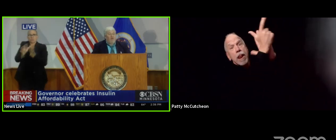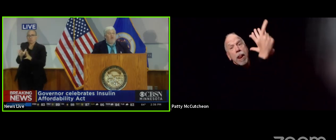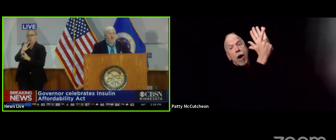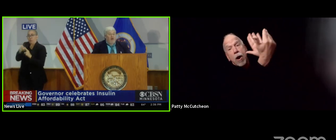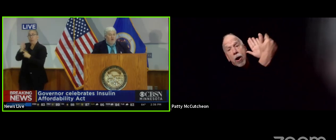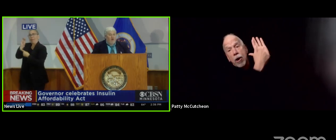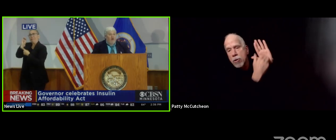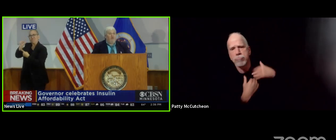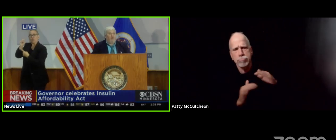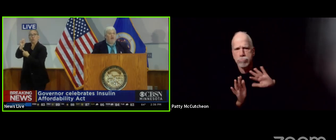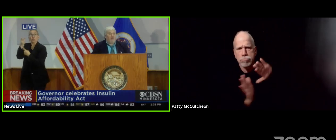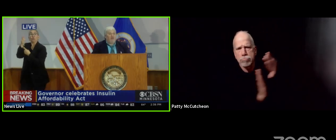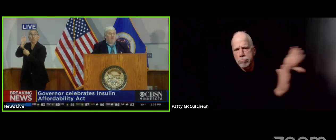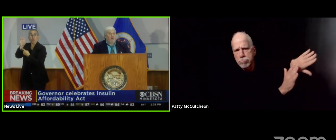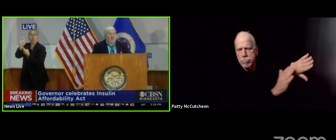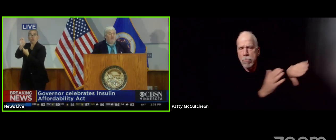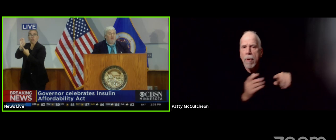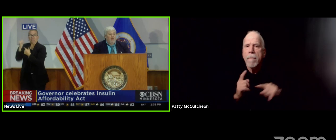WE'VE DONE A LOT OF WORK OVER THE LAST TEN WEEKS TO GET IT UP